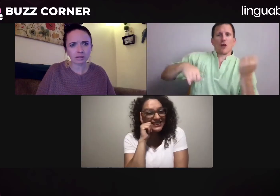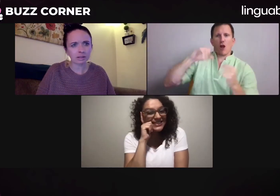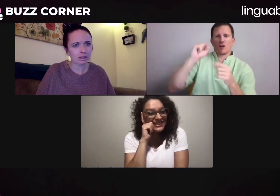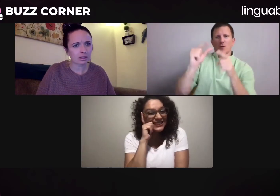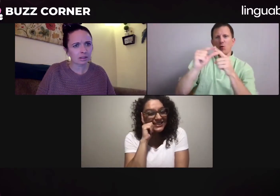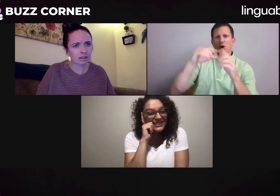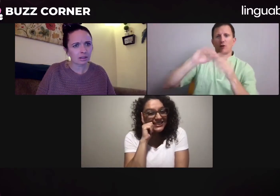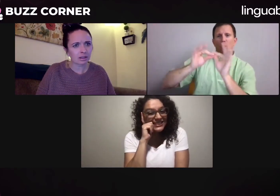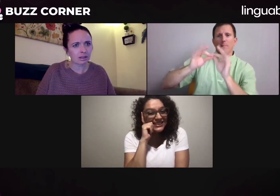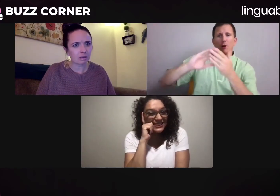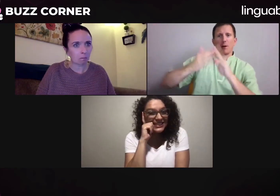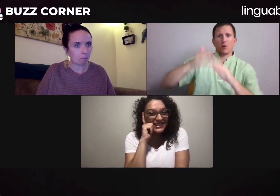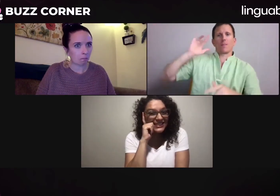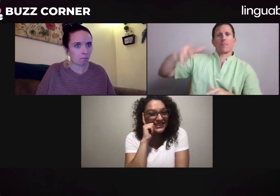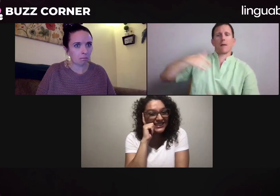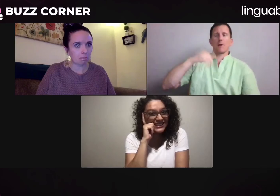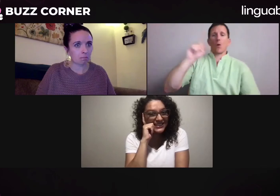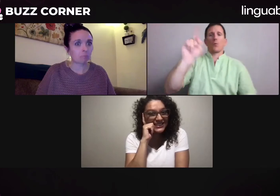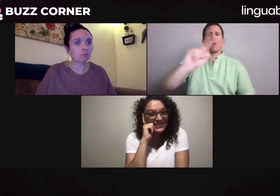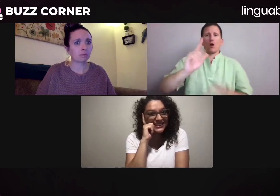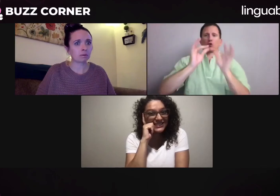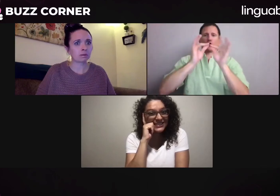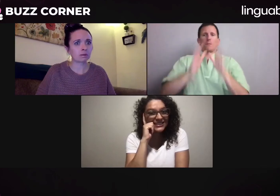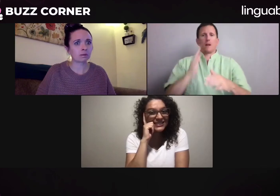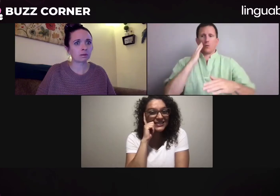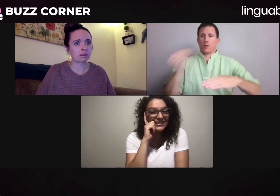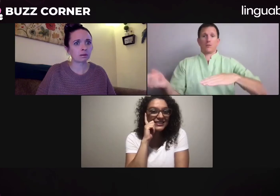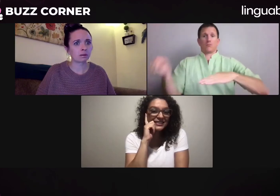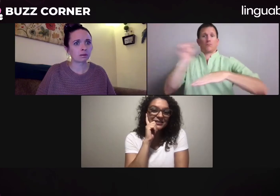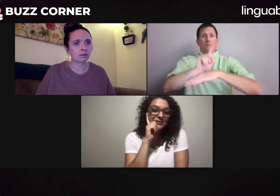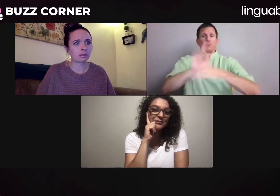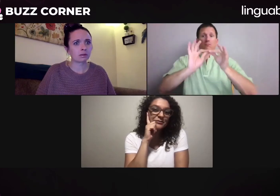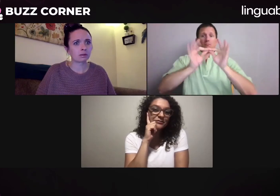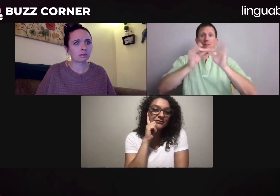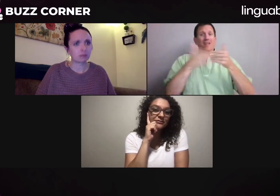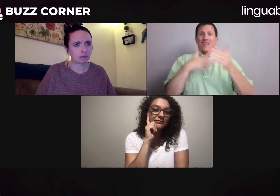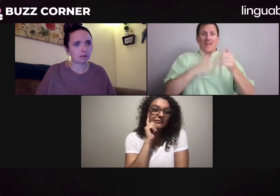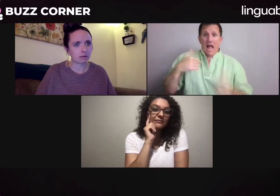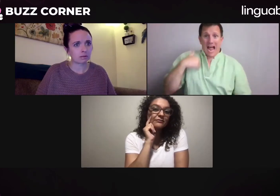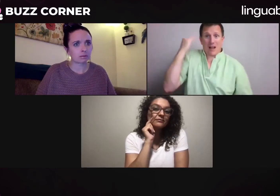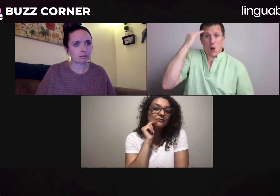Where an interpreter will be placed onstage,